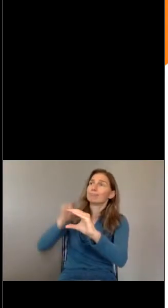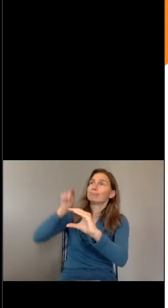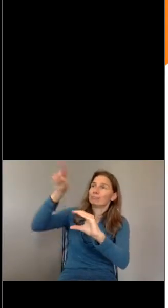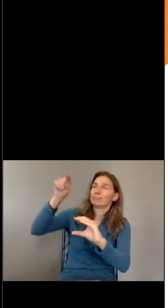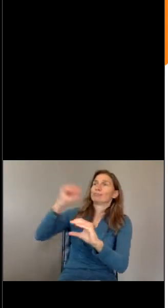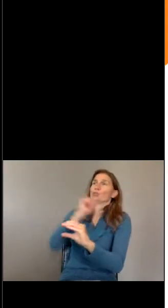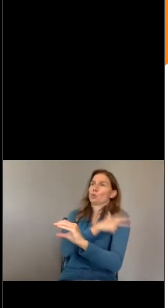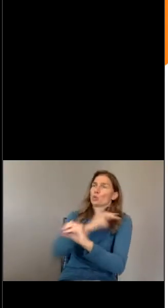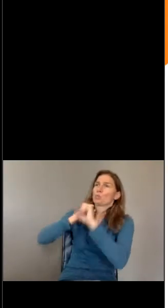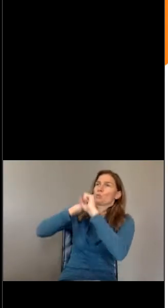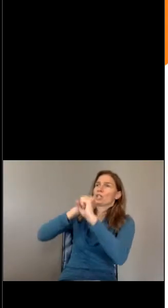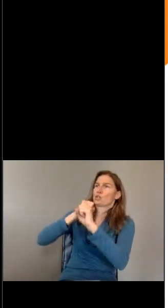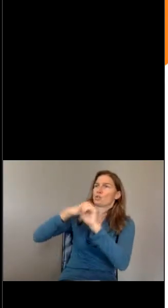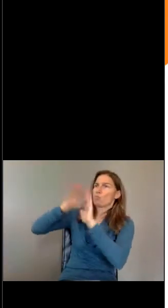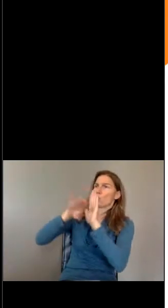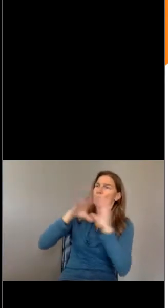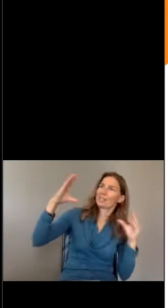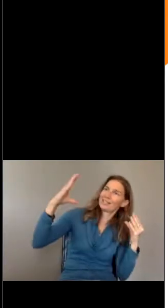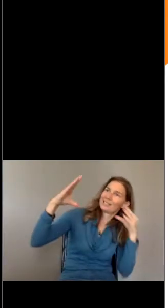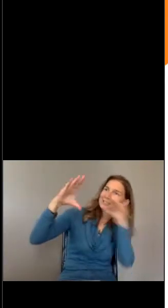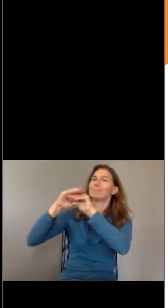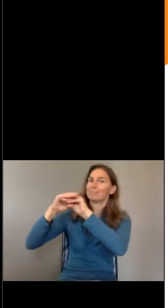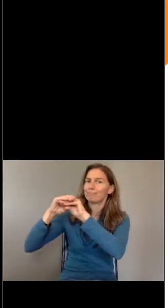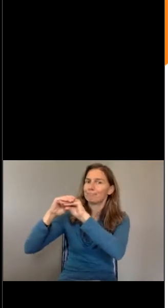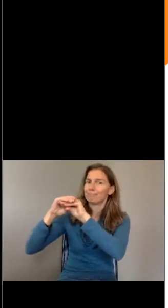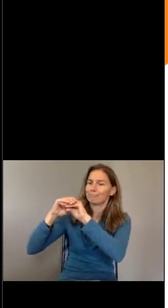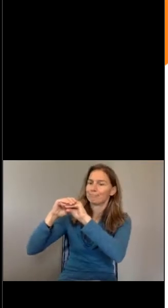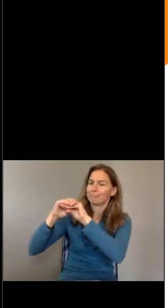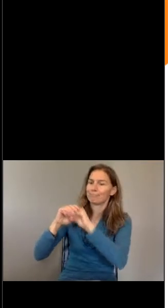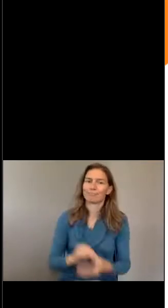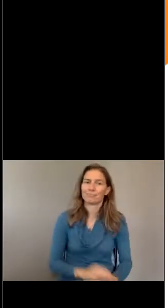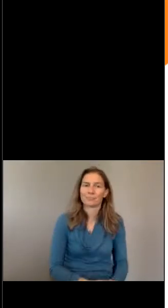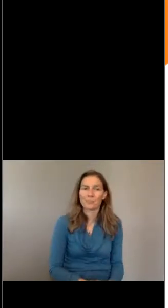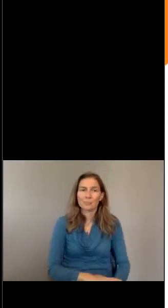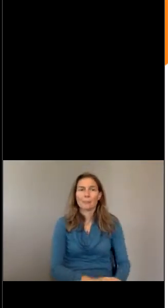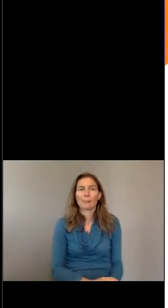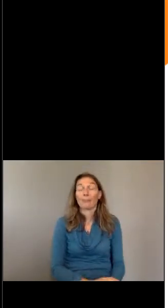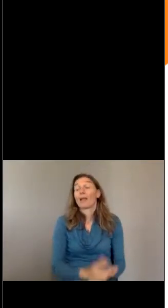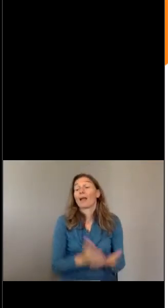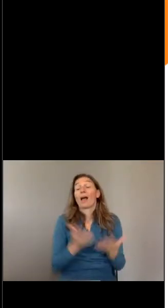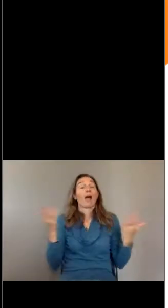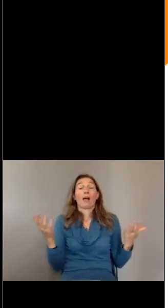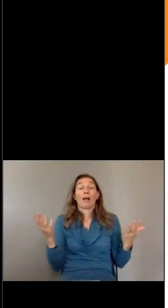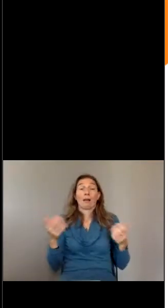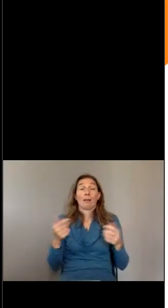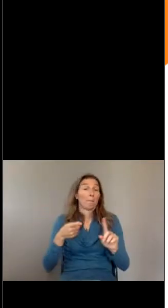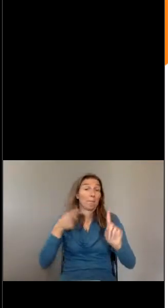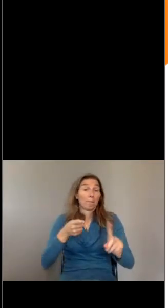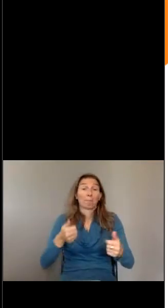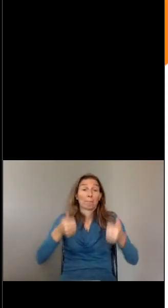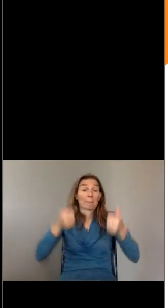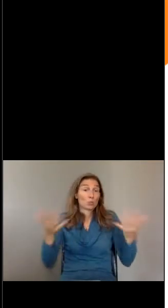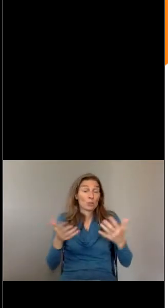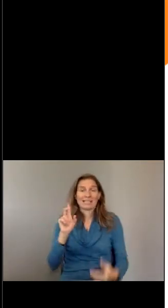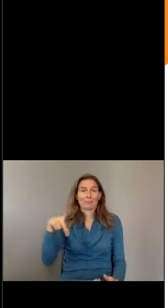And one of the major aspects of all of this is basically the consultation with the DPOs because DPOs are the ones